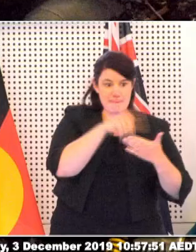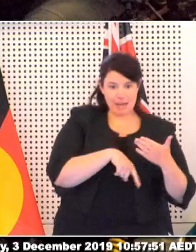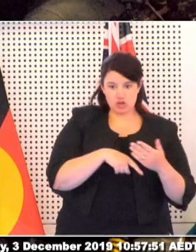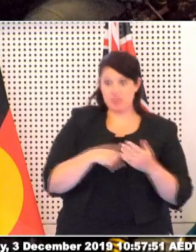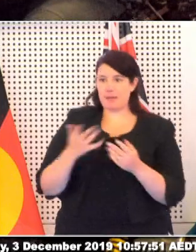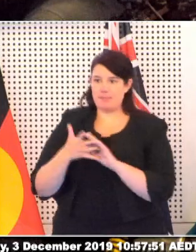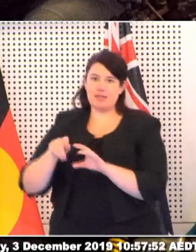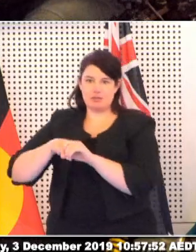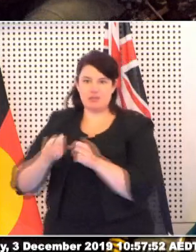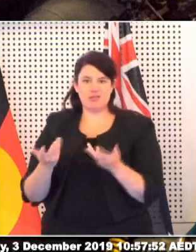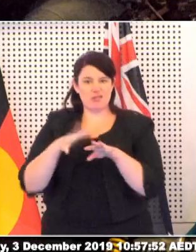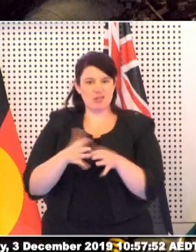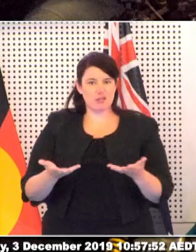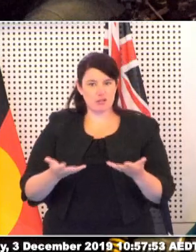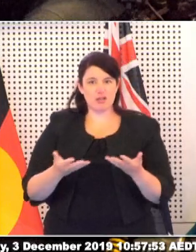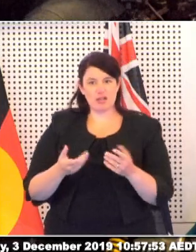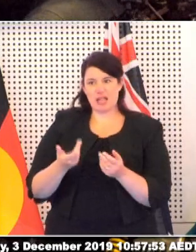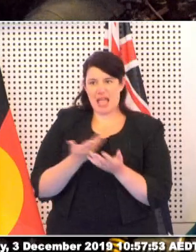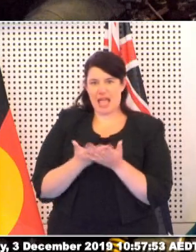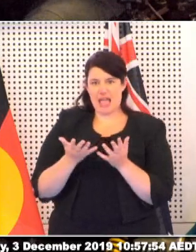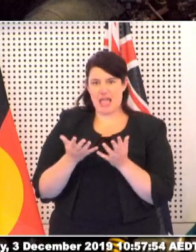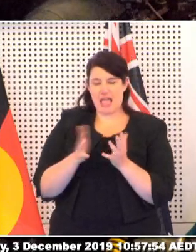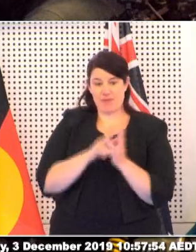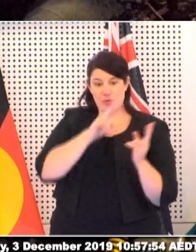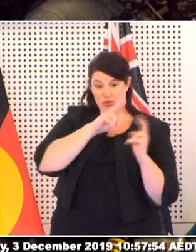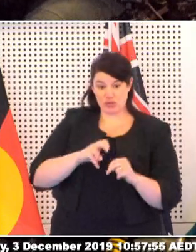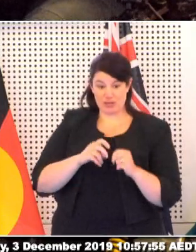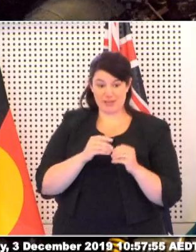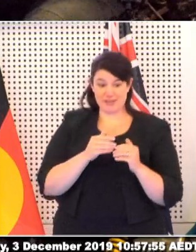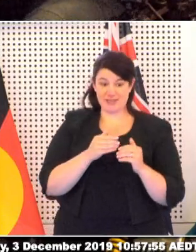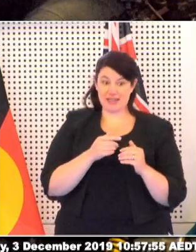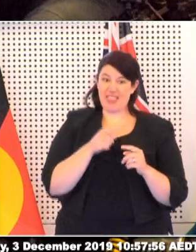Have you researched that relationship between restraint and punishment? Yes.